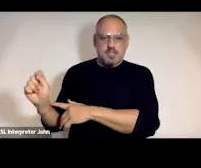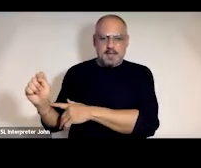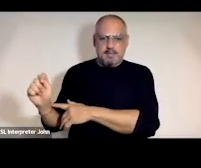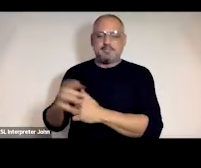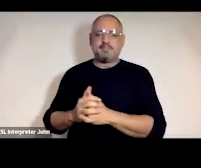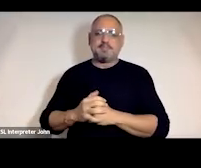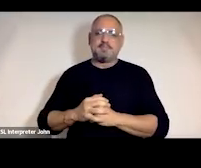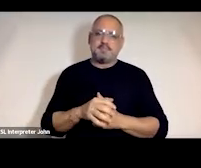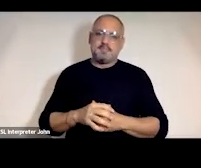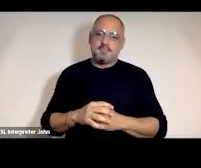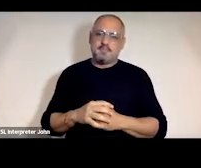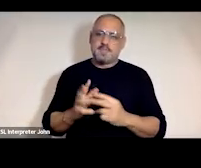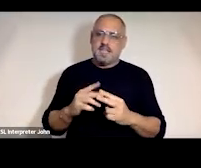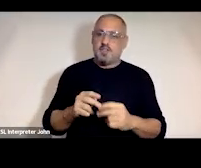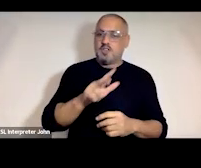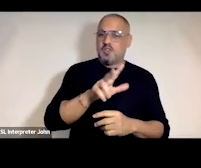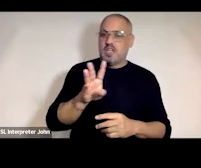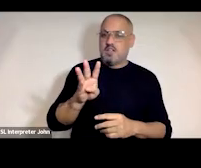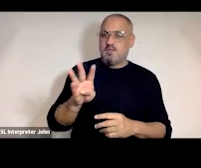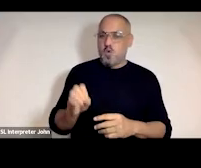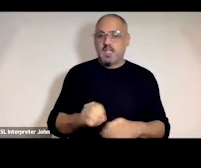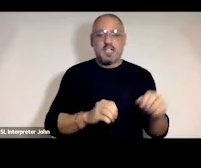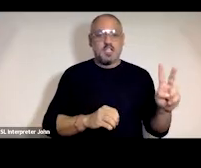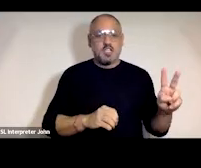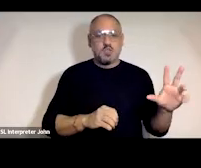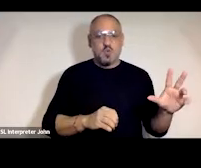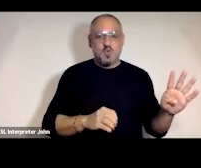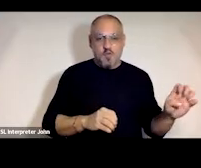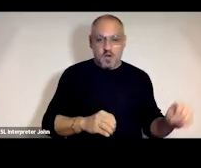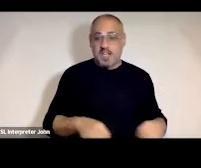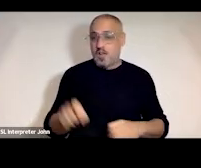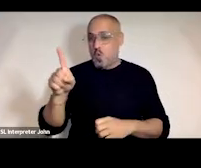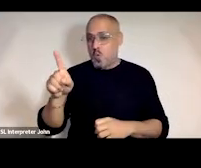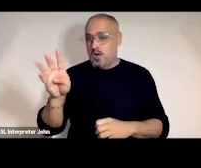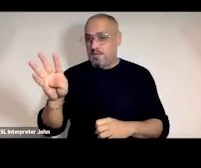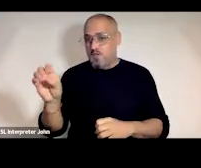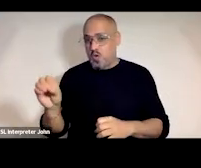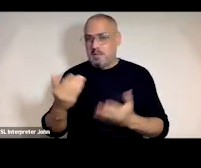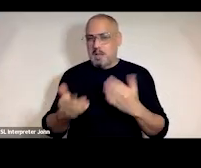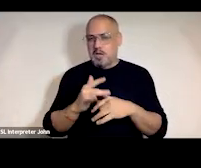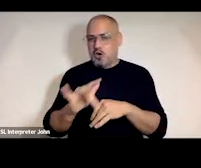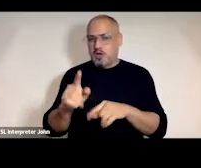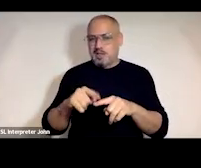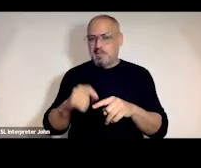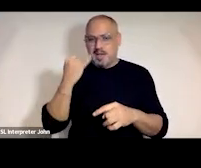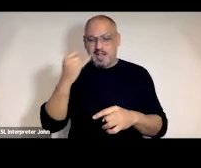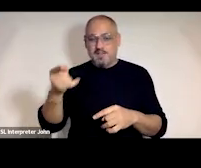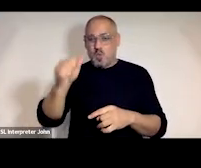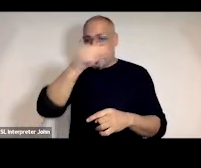so either 3:40, 2:40, or 1:40, maybe earlier than that, depending on if you're in Alaska or Hawaii.